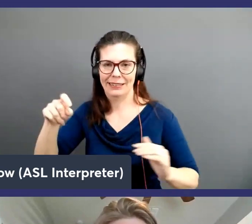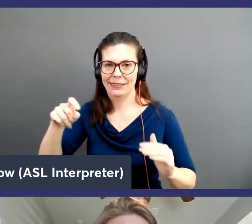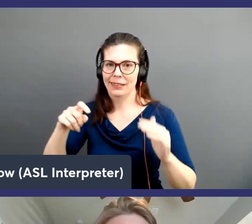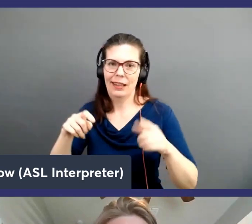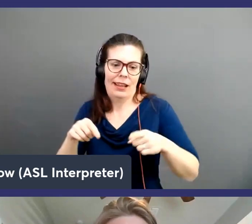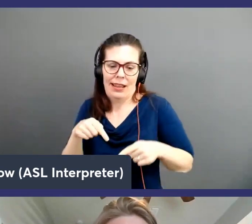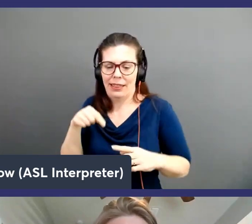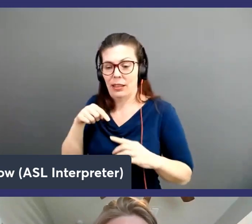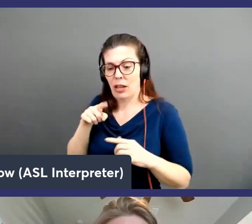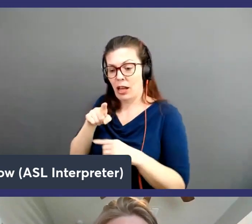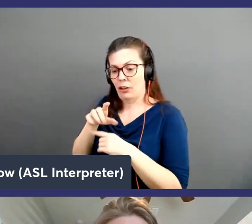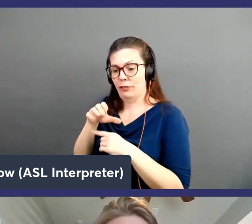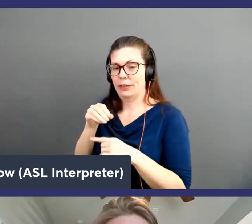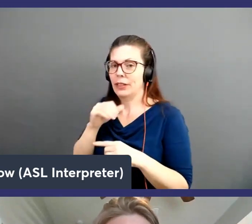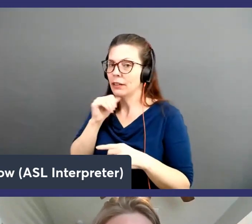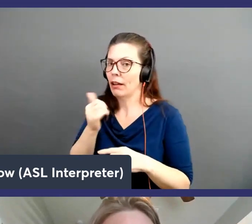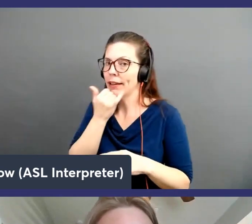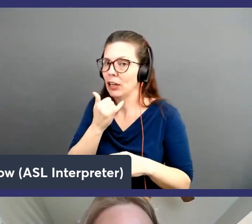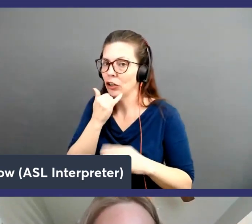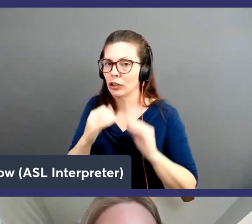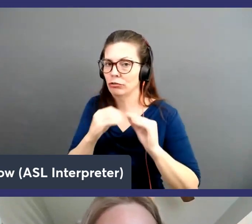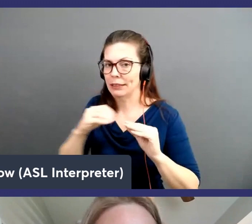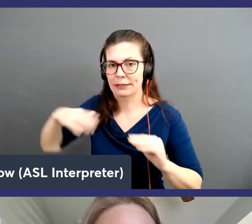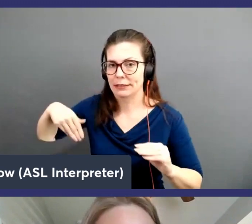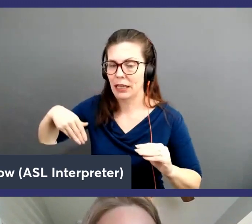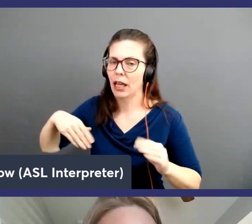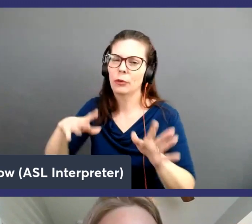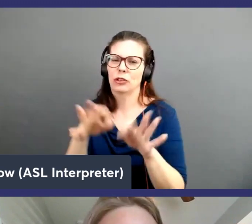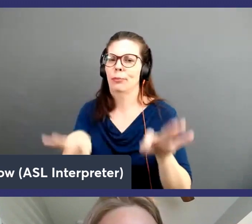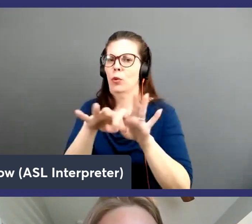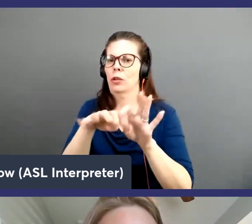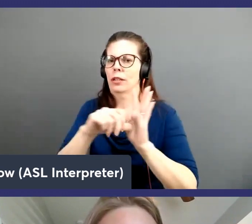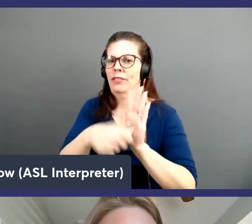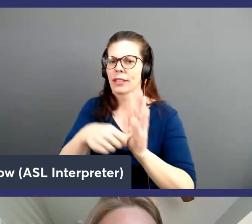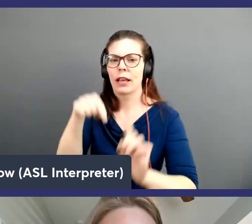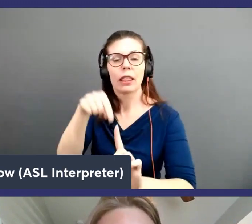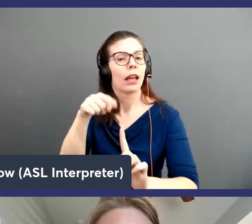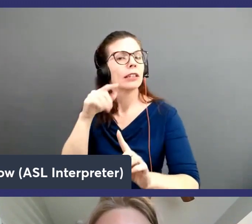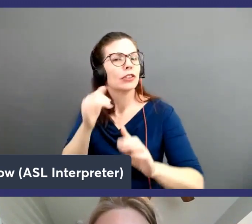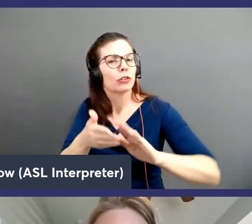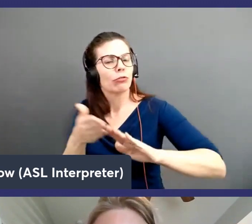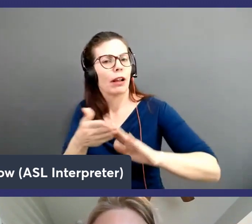And that's actually a really important point, because in order to run these really exciting,